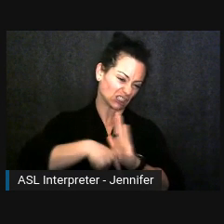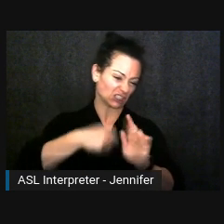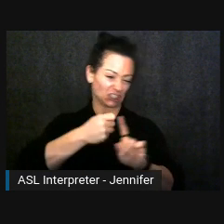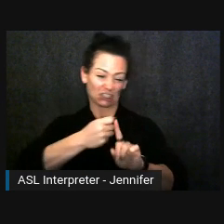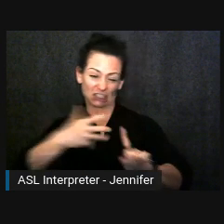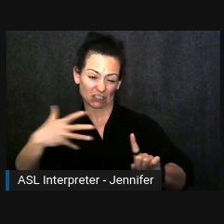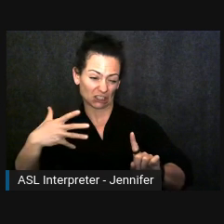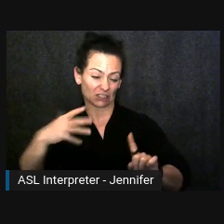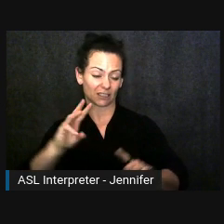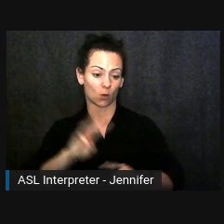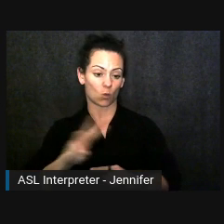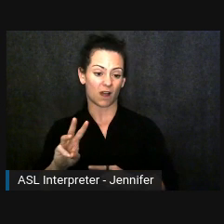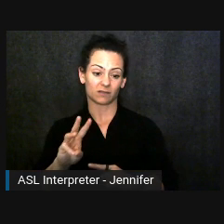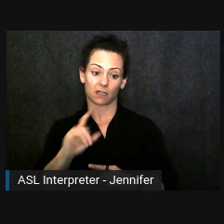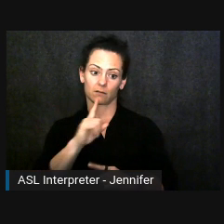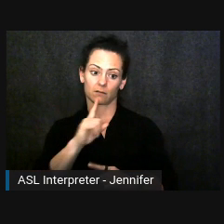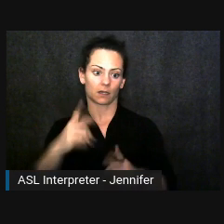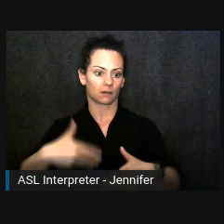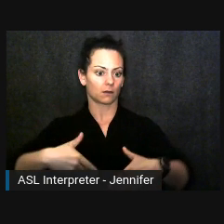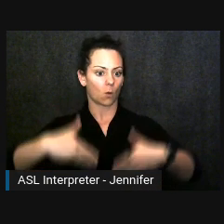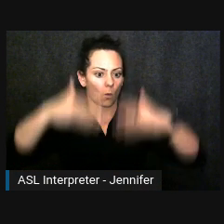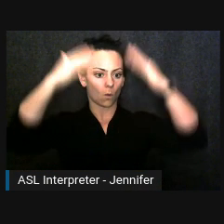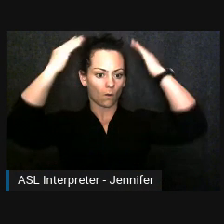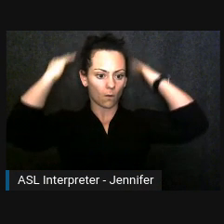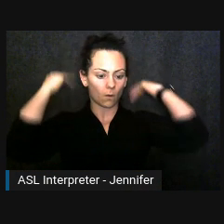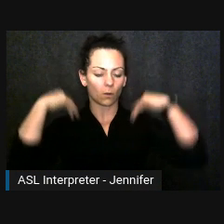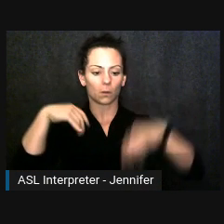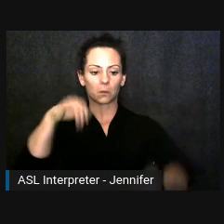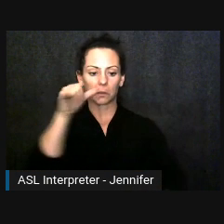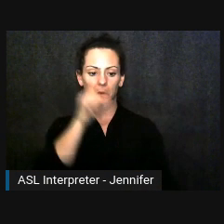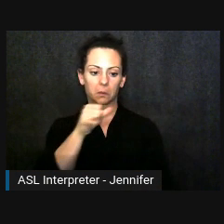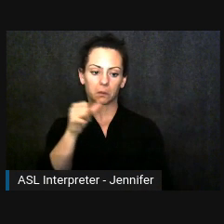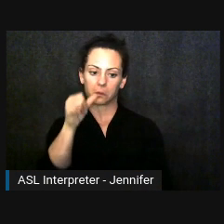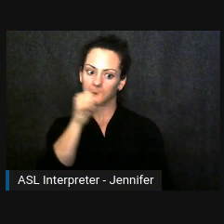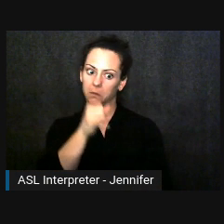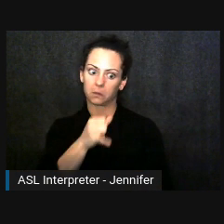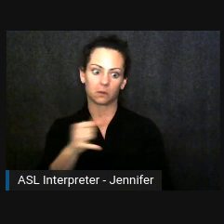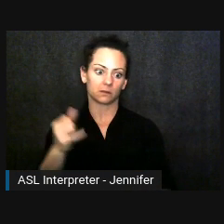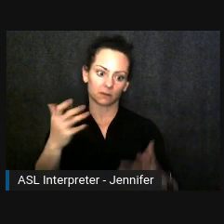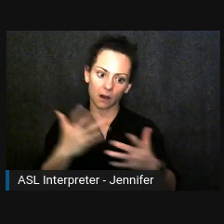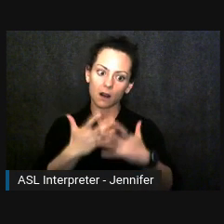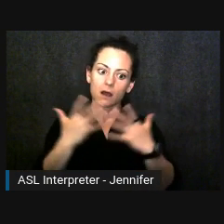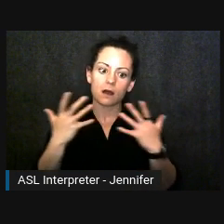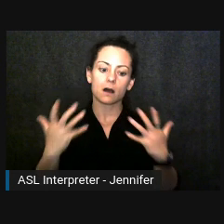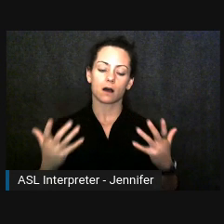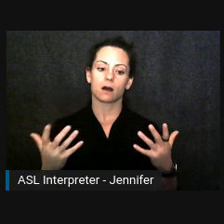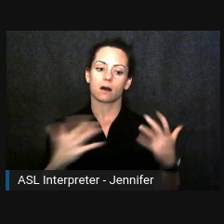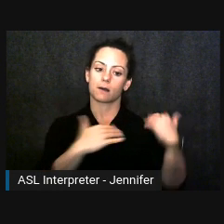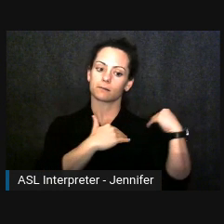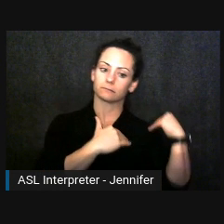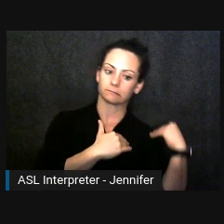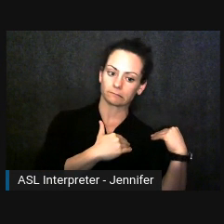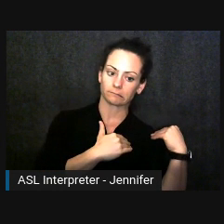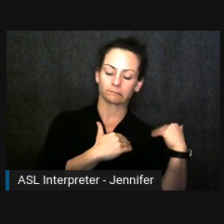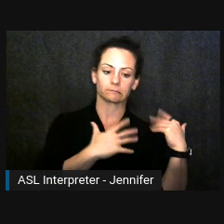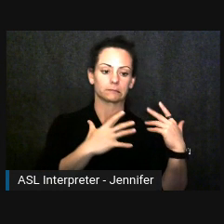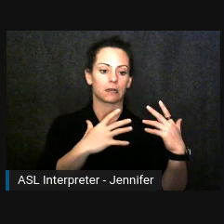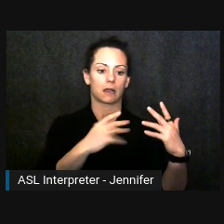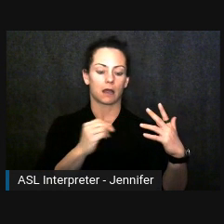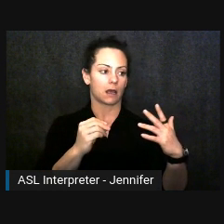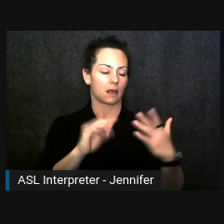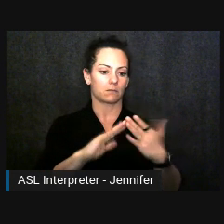and to keep ourselves on track, we wanted to be able to take it